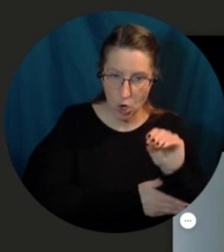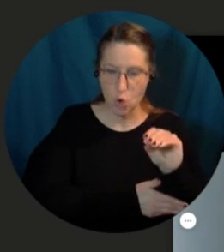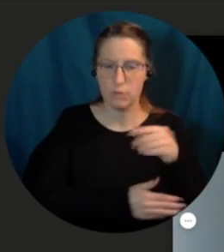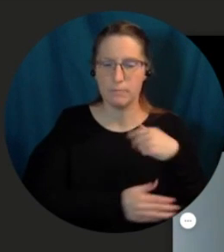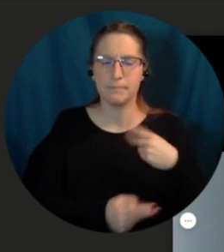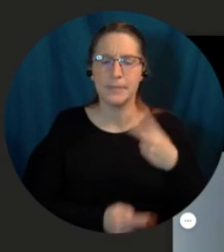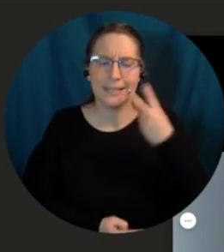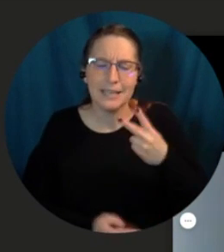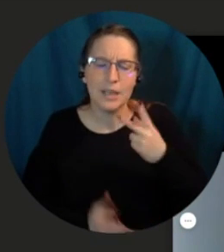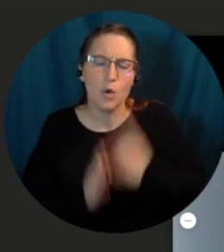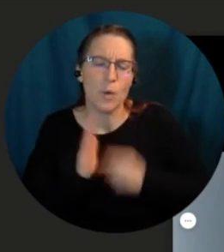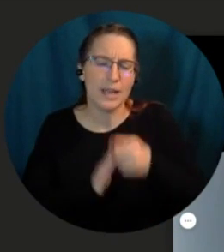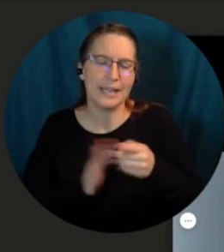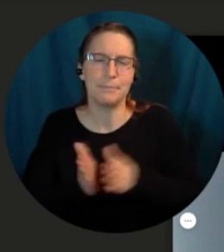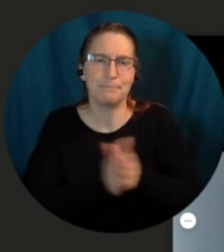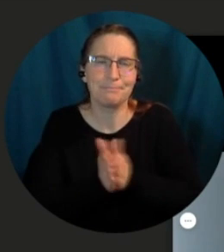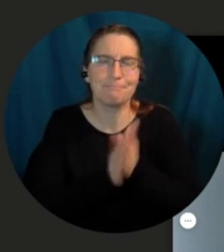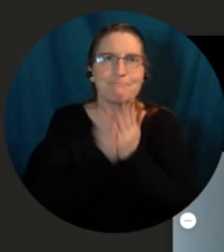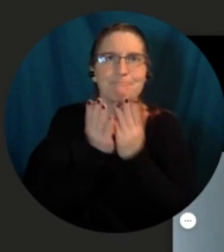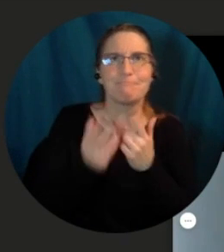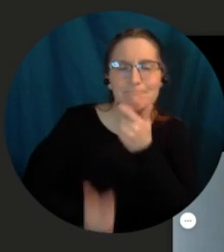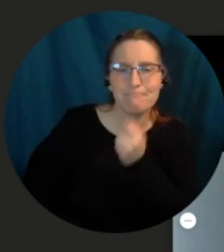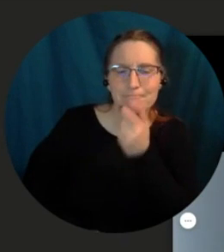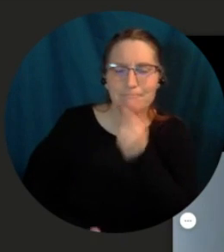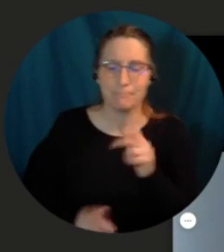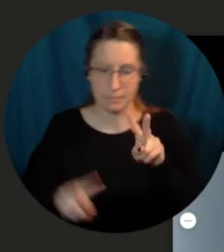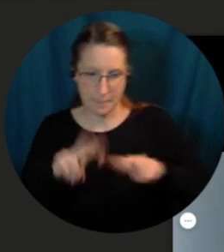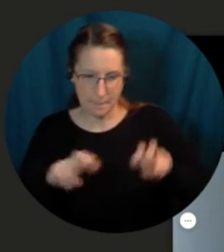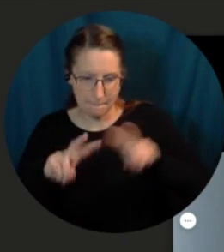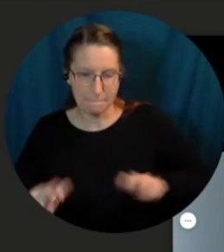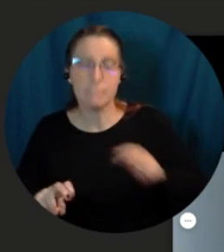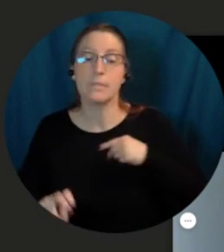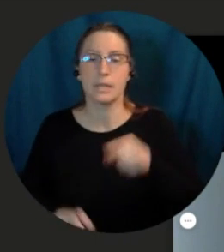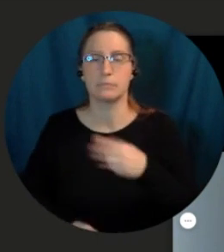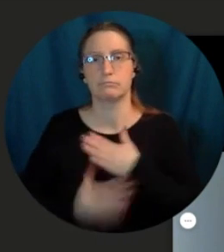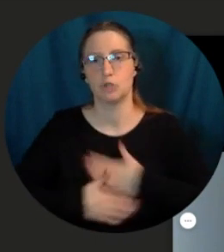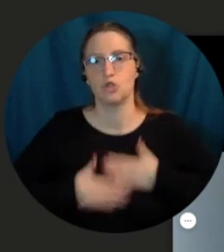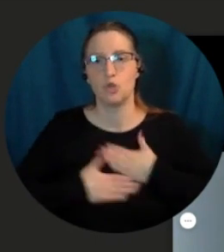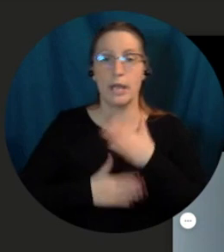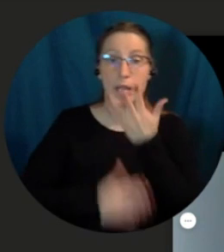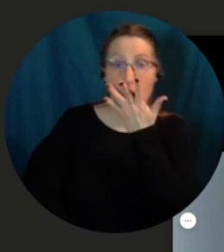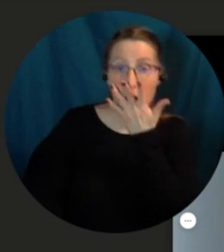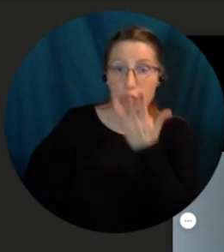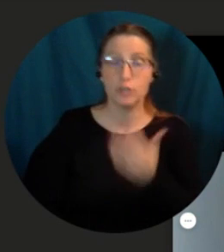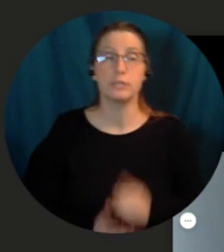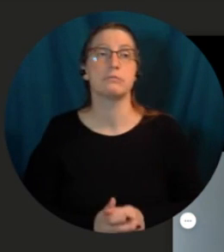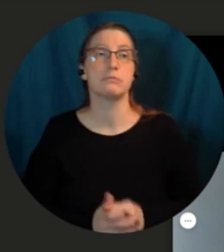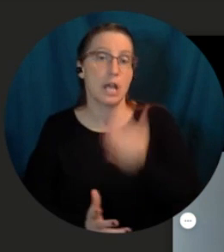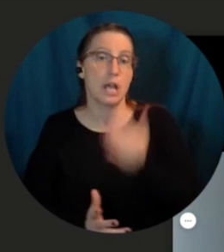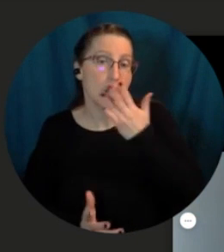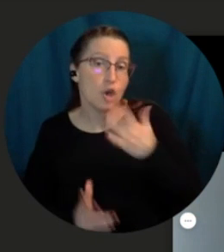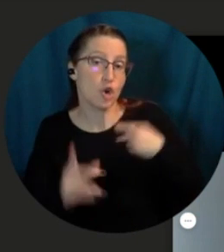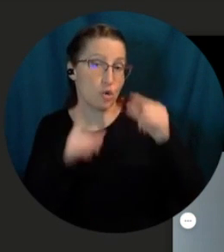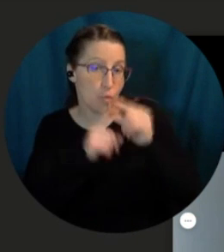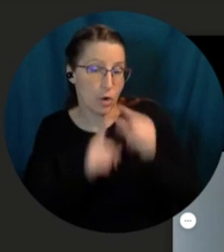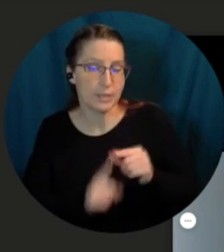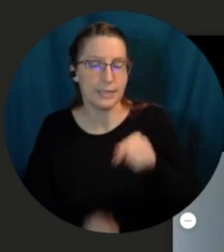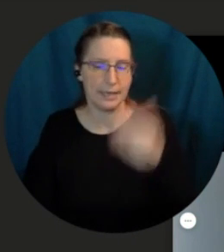And he really enjoys working with colors. And color words are something that he knows well.